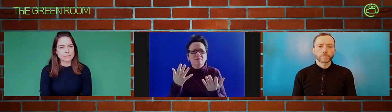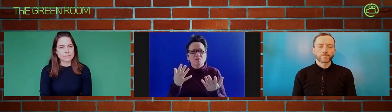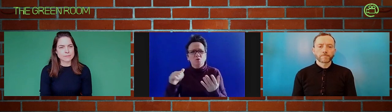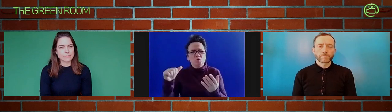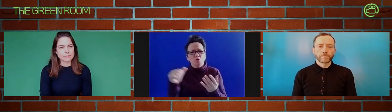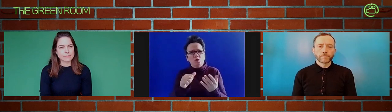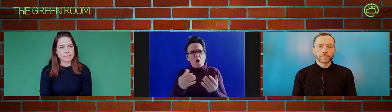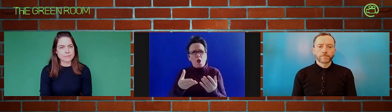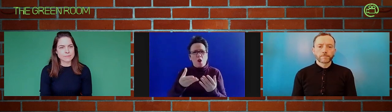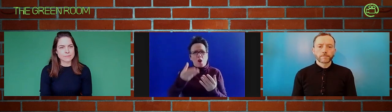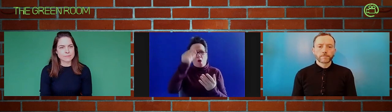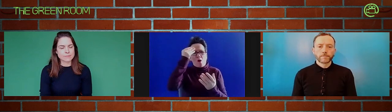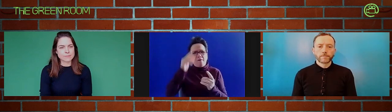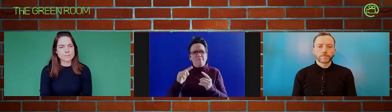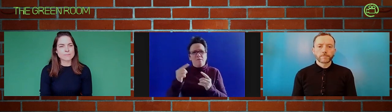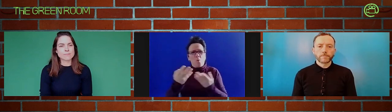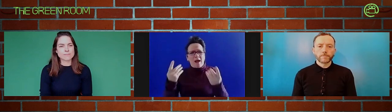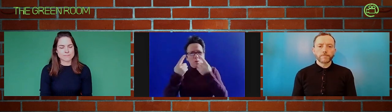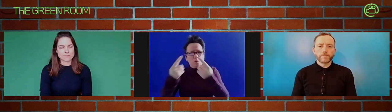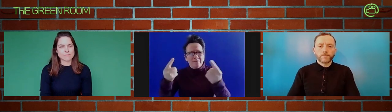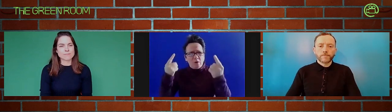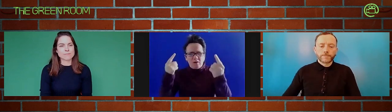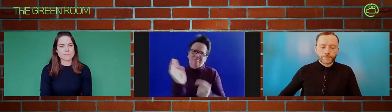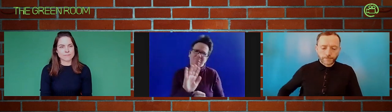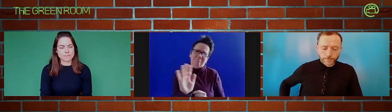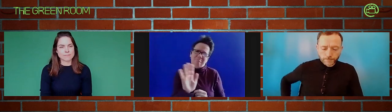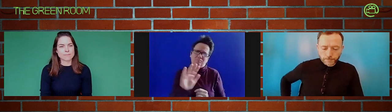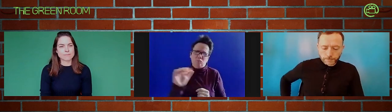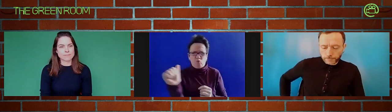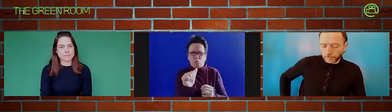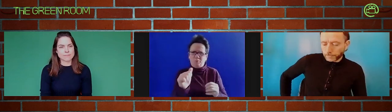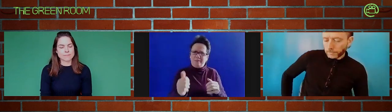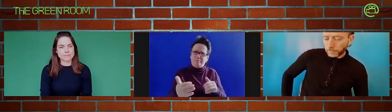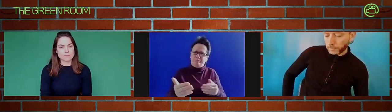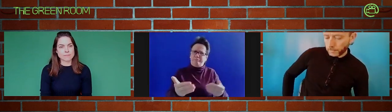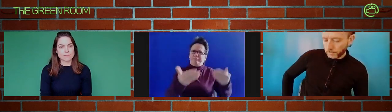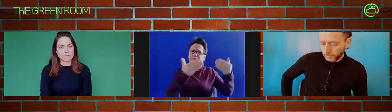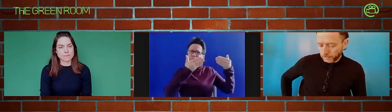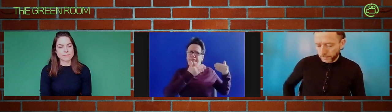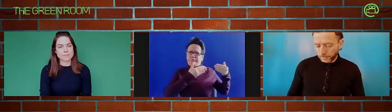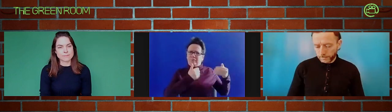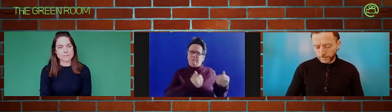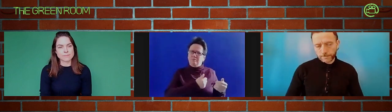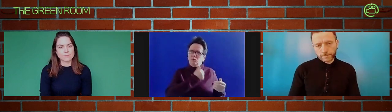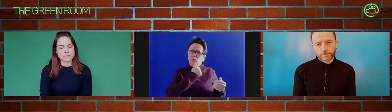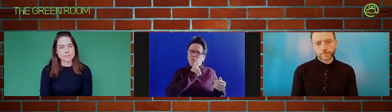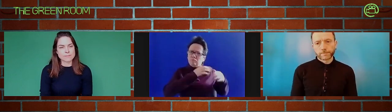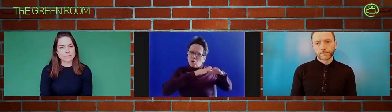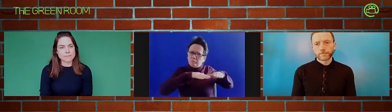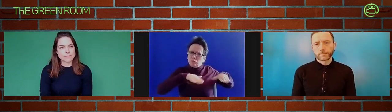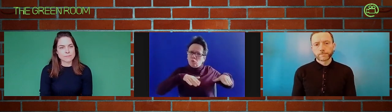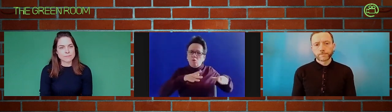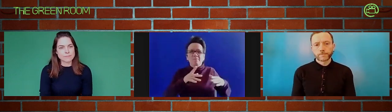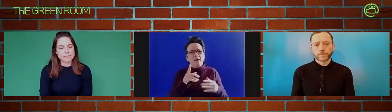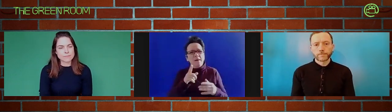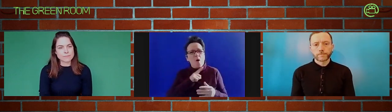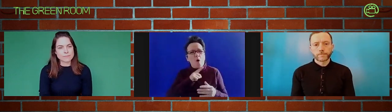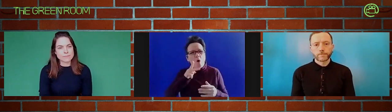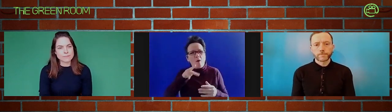right back in primary school. To the point where, if - because I always felt like a lot of teachers are kind of rabbit in the headlights with it and I feel like